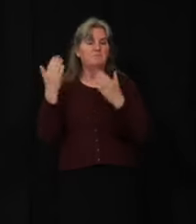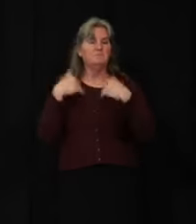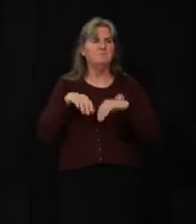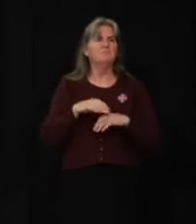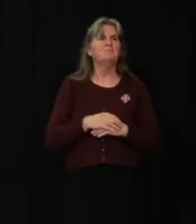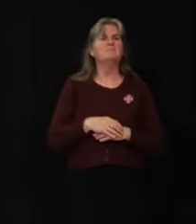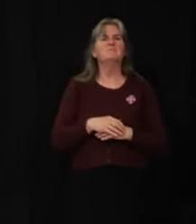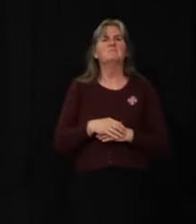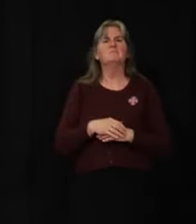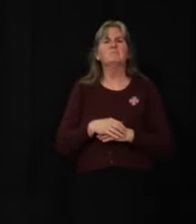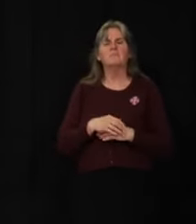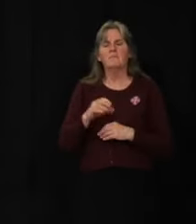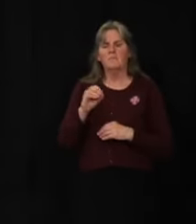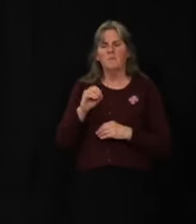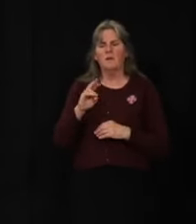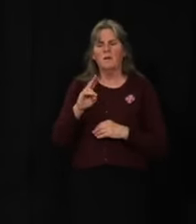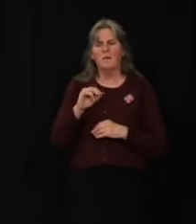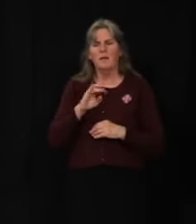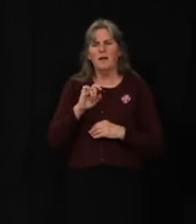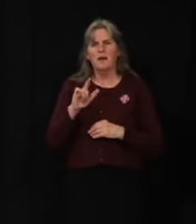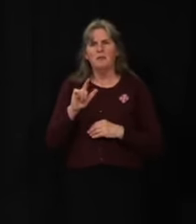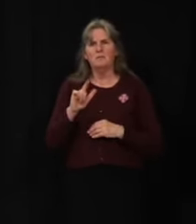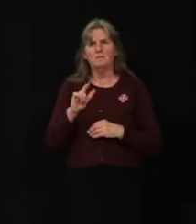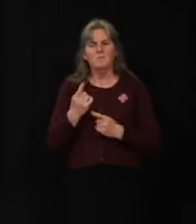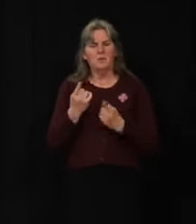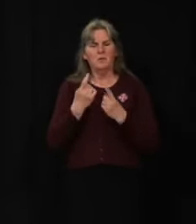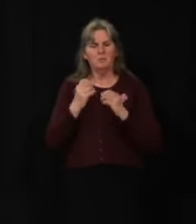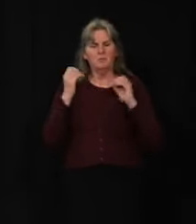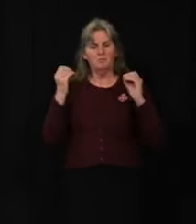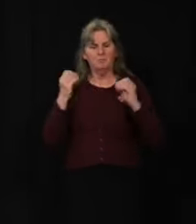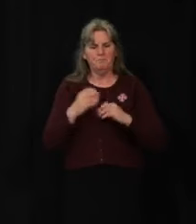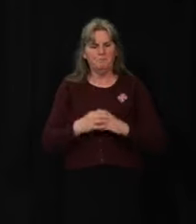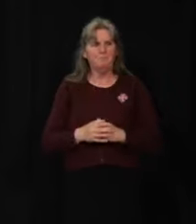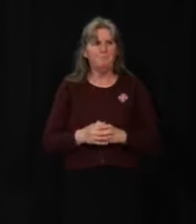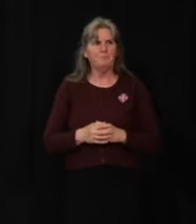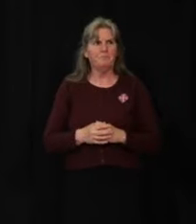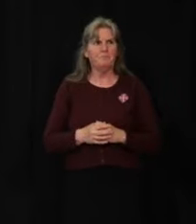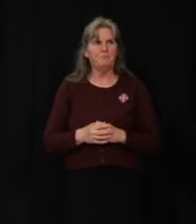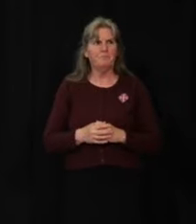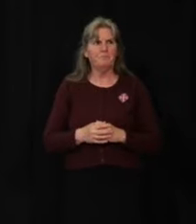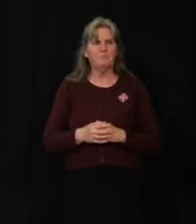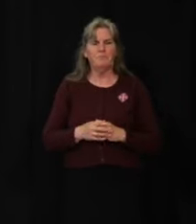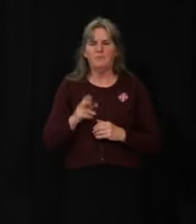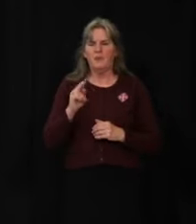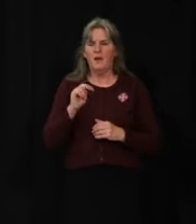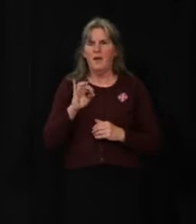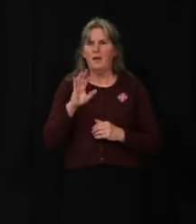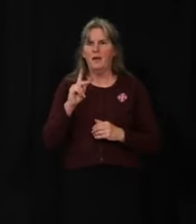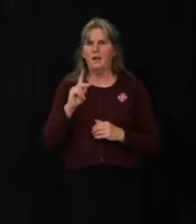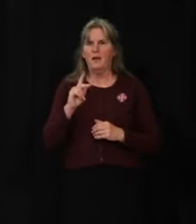successful a vaccine, obviously we will have to look at other strategies. One of them would be effective